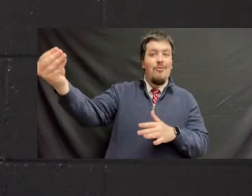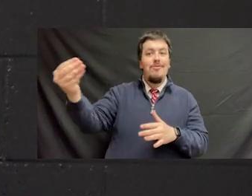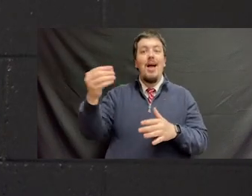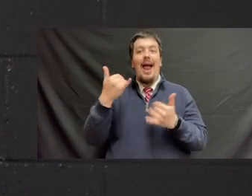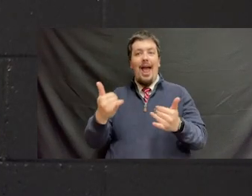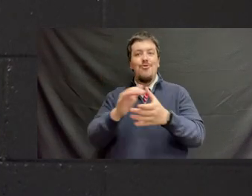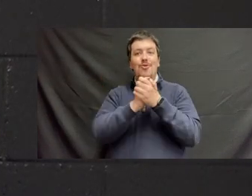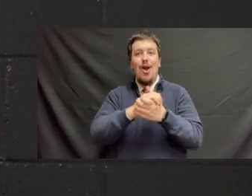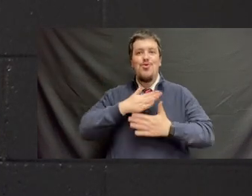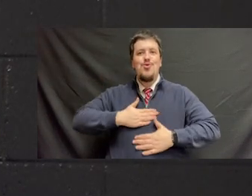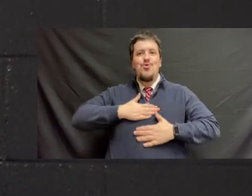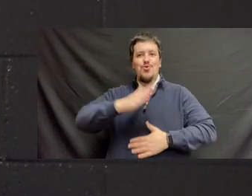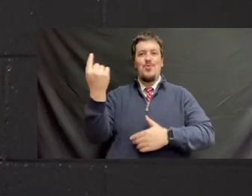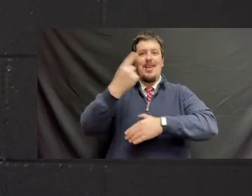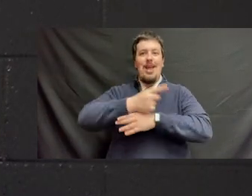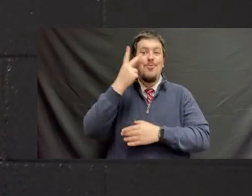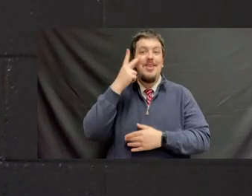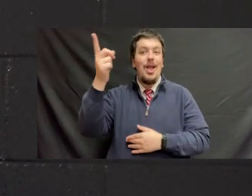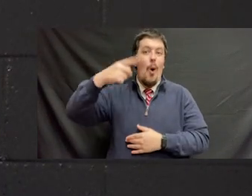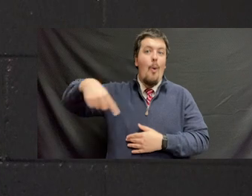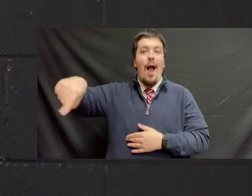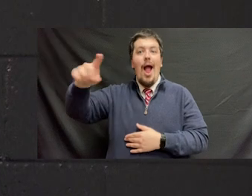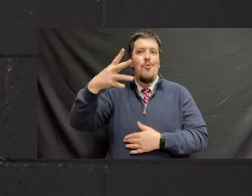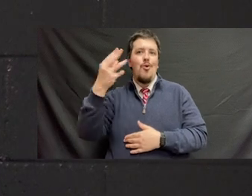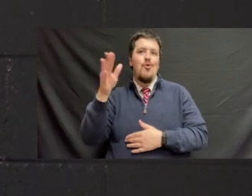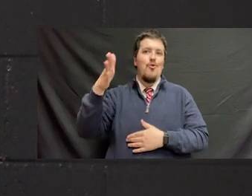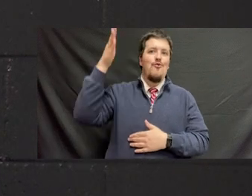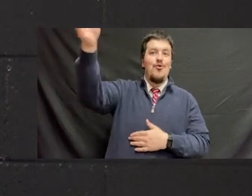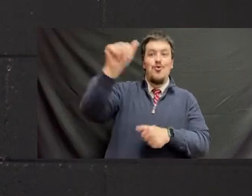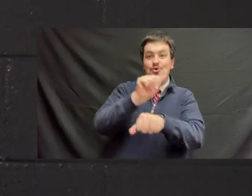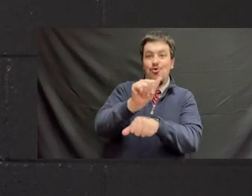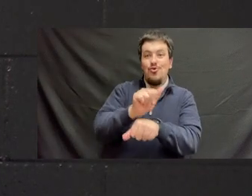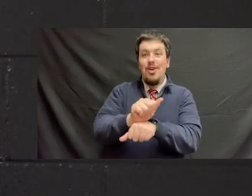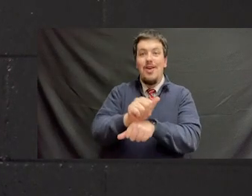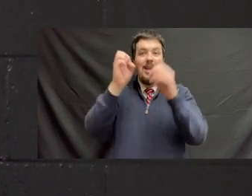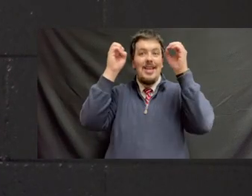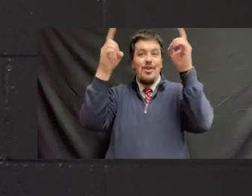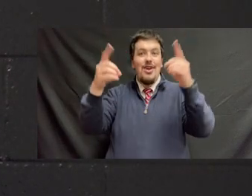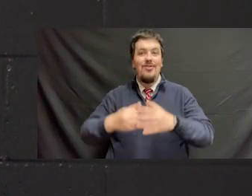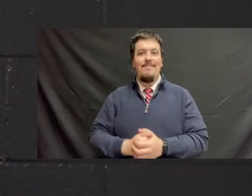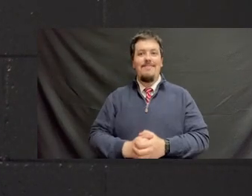so congratulations and enjoy your day. And we'll see you around as you go on into your future careers and education.